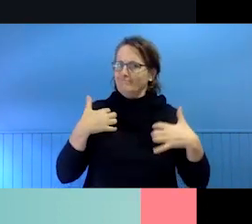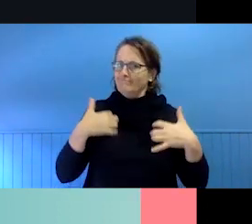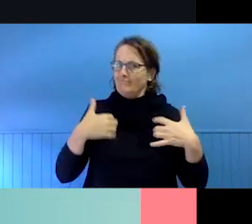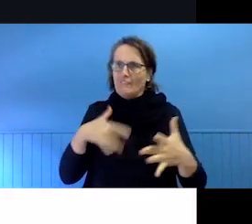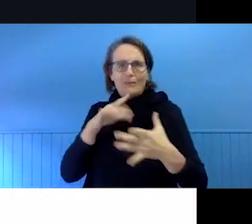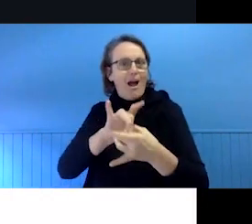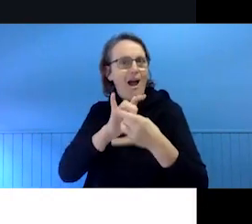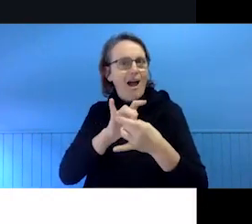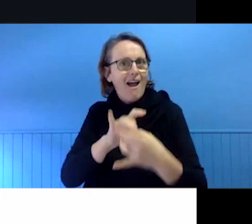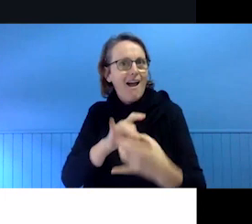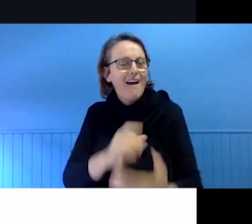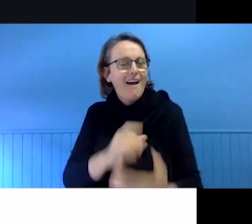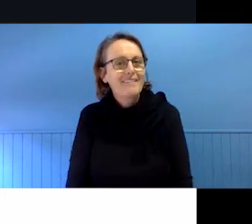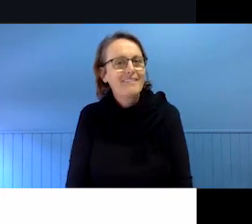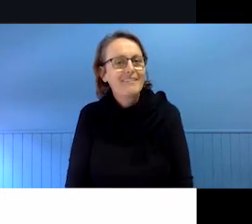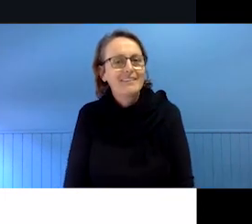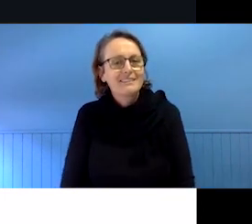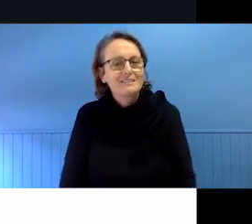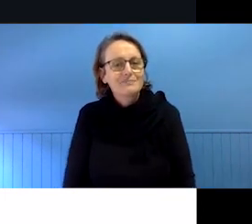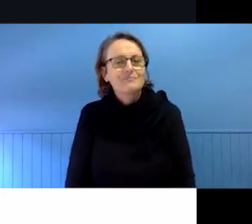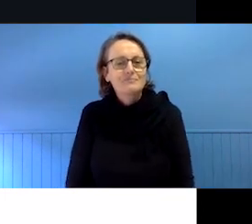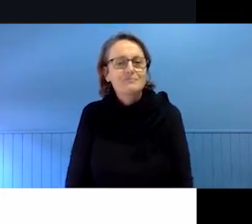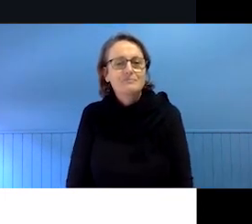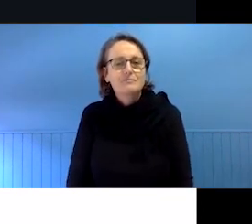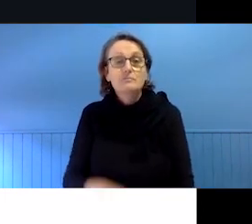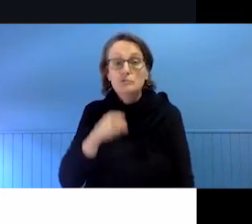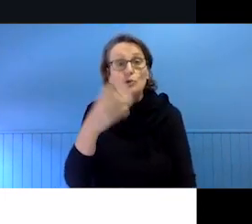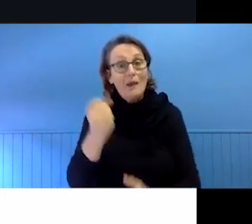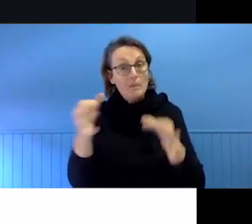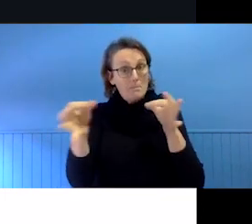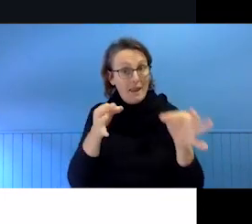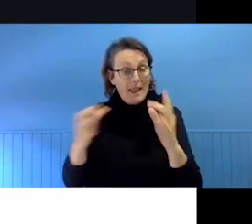So, once you have implemented that plan, we're going to review that and